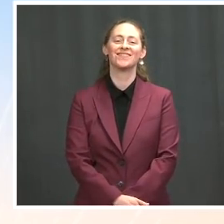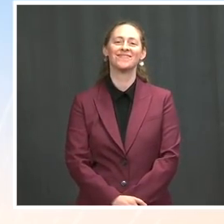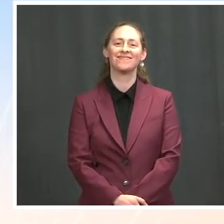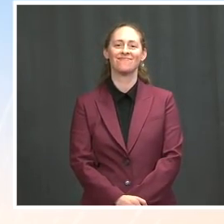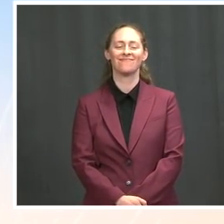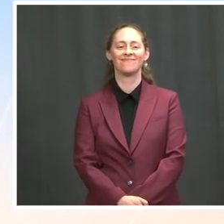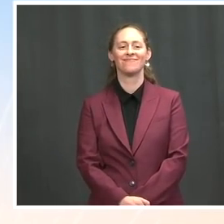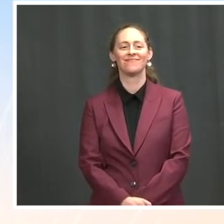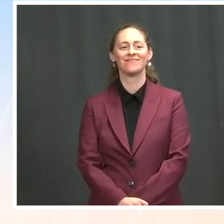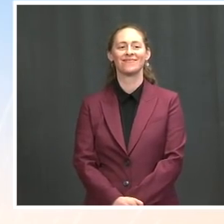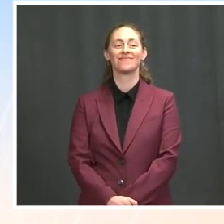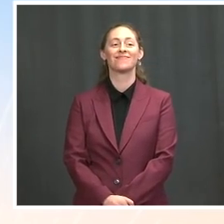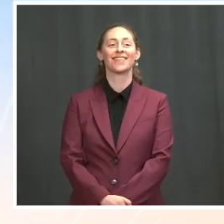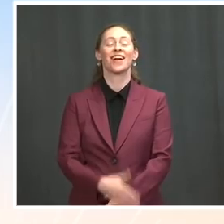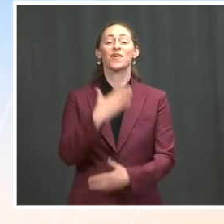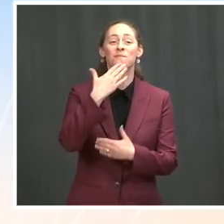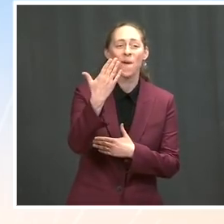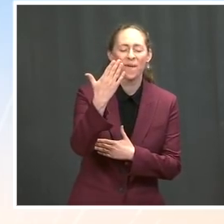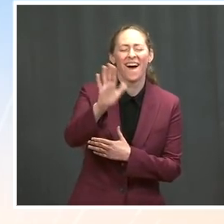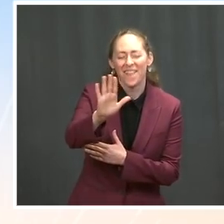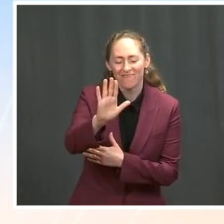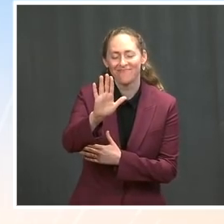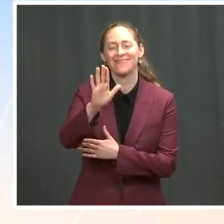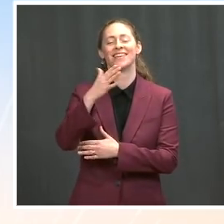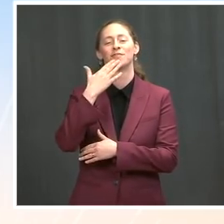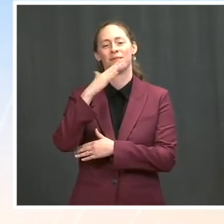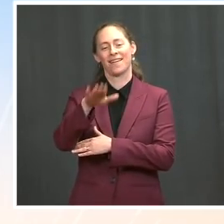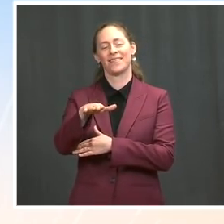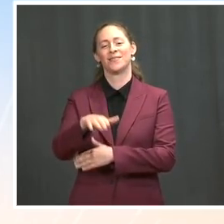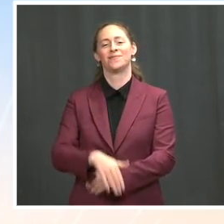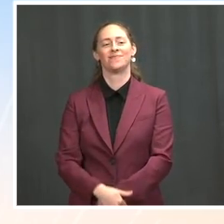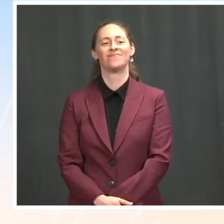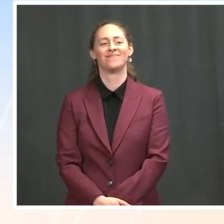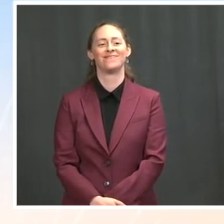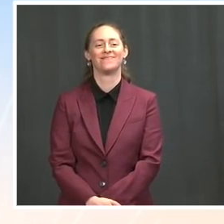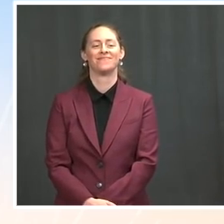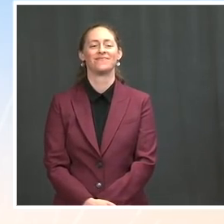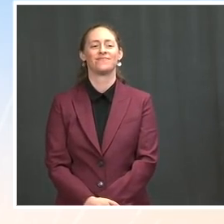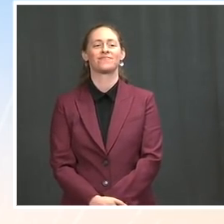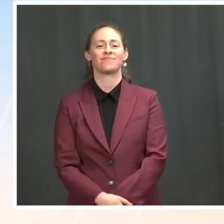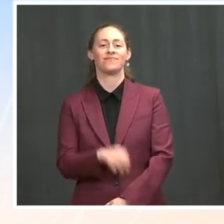Good morning -- or good afternoon. Okay. A couple of items for all of you at the top.